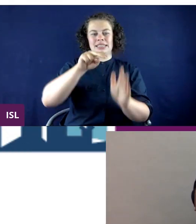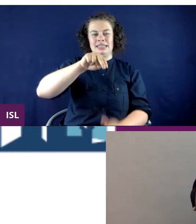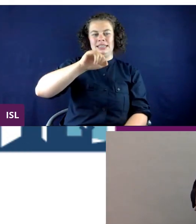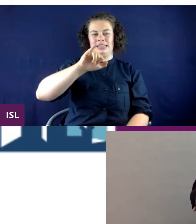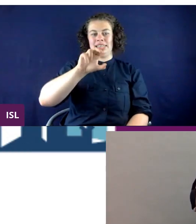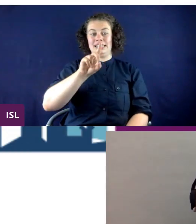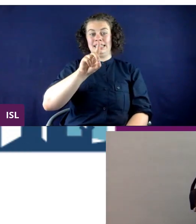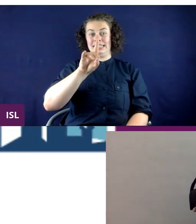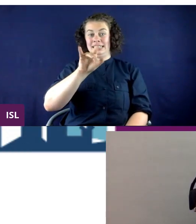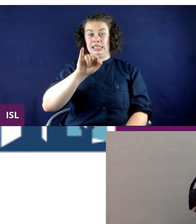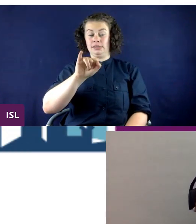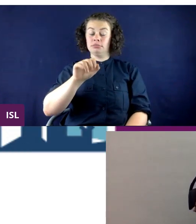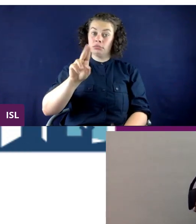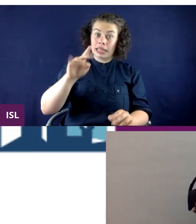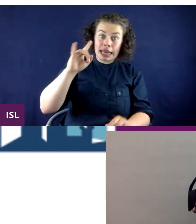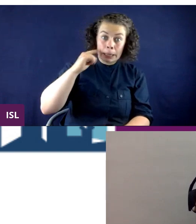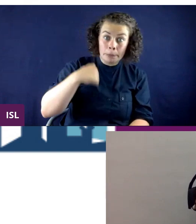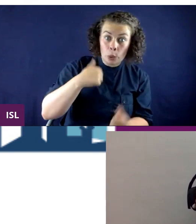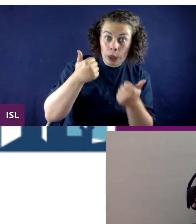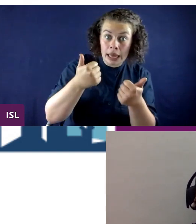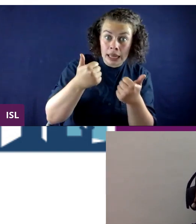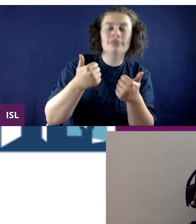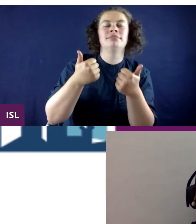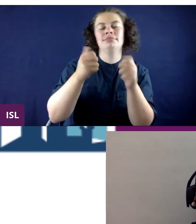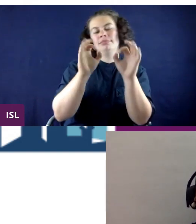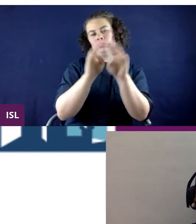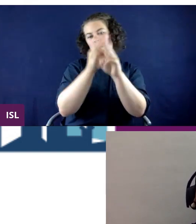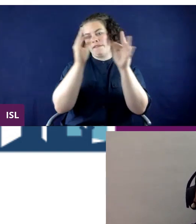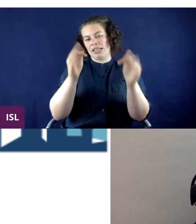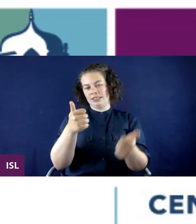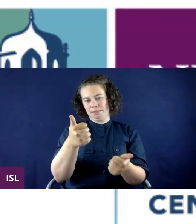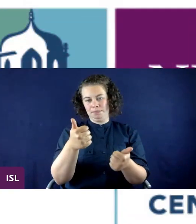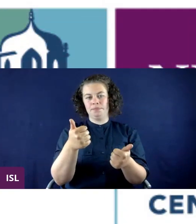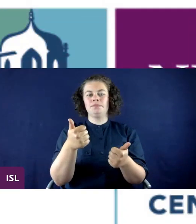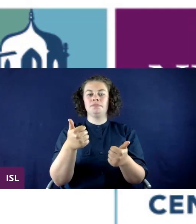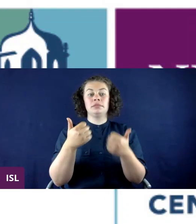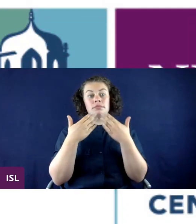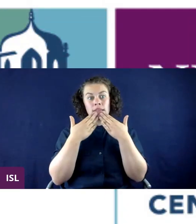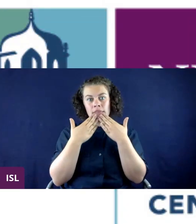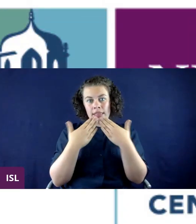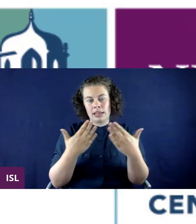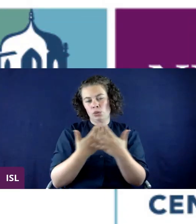I can go next. Thank you so much for so beautifully putting